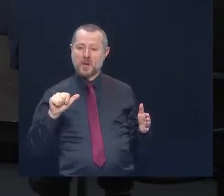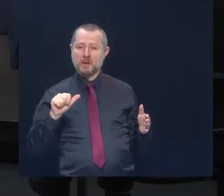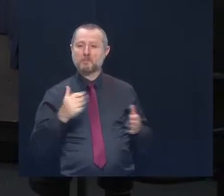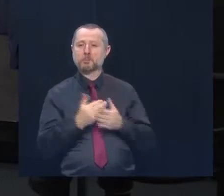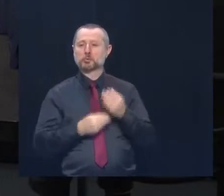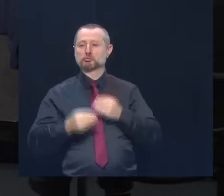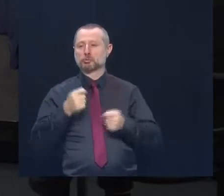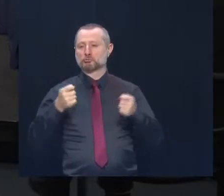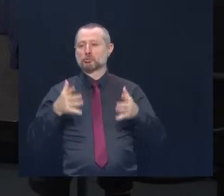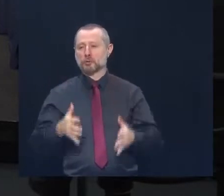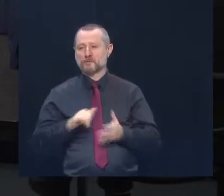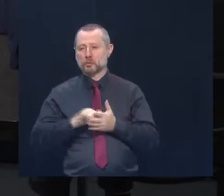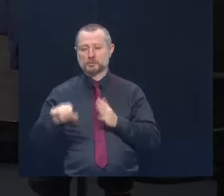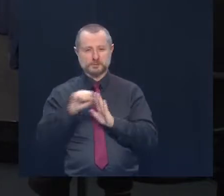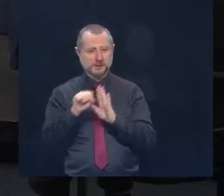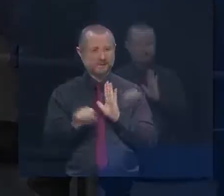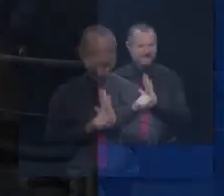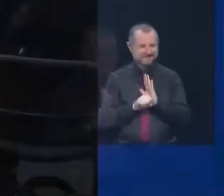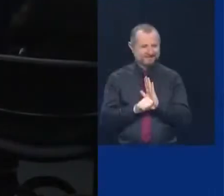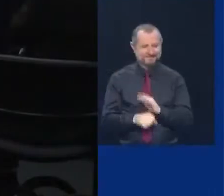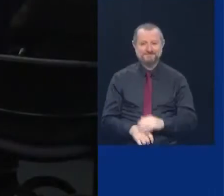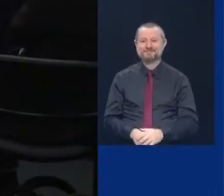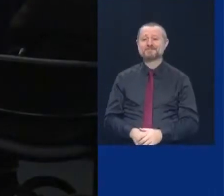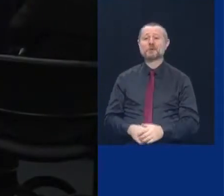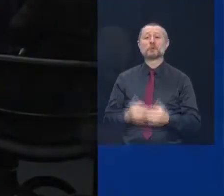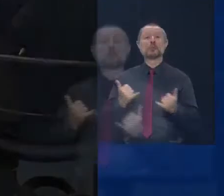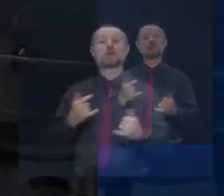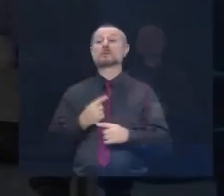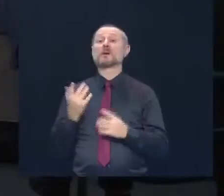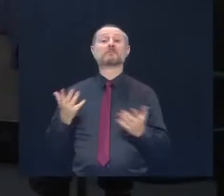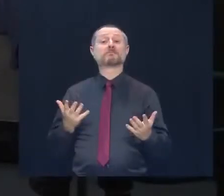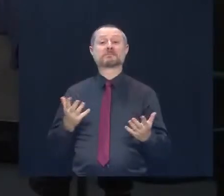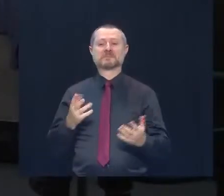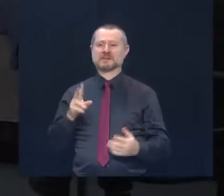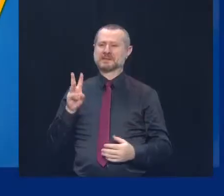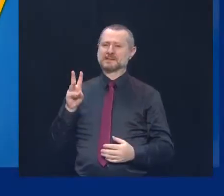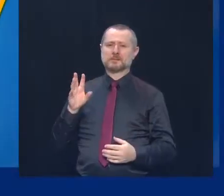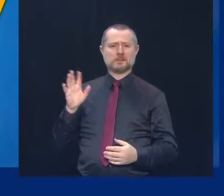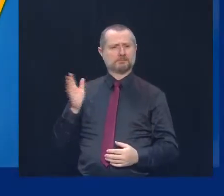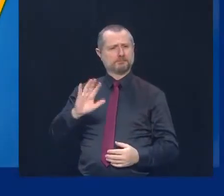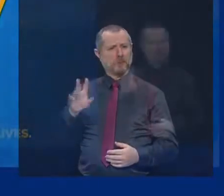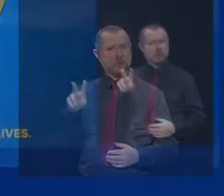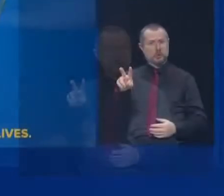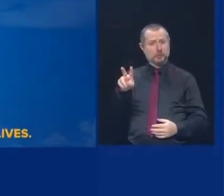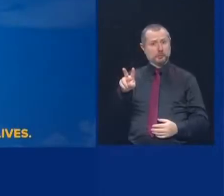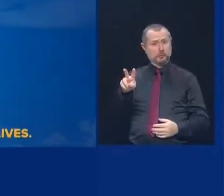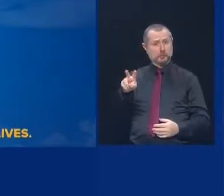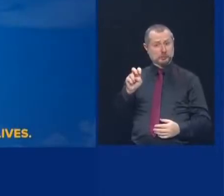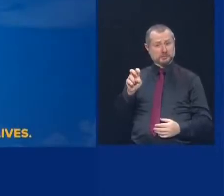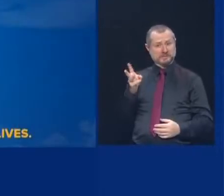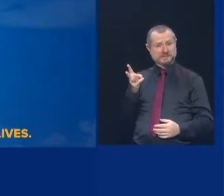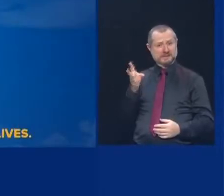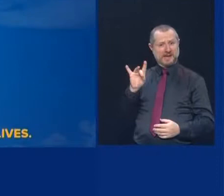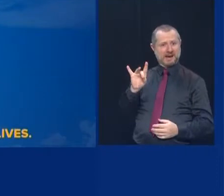EVERYBODY KNOWS TO MY FAR RIGHT, GARETH RHODES.